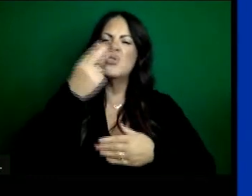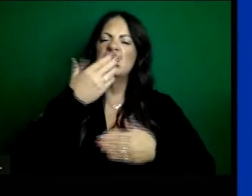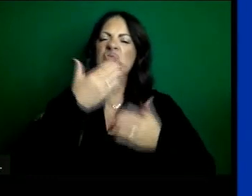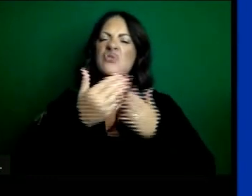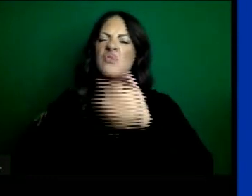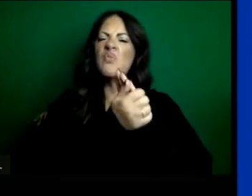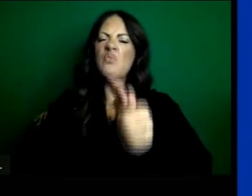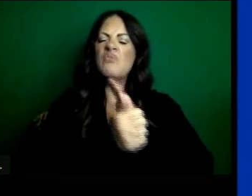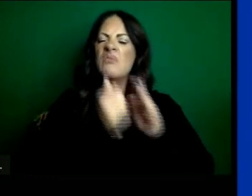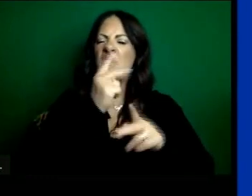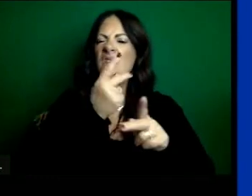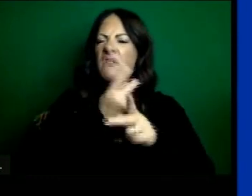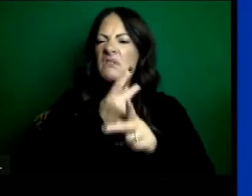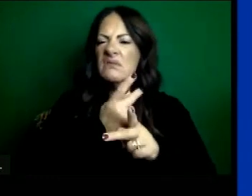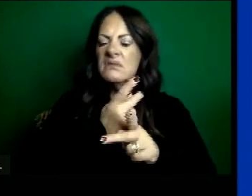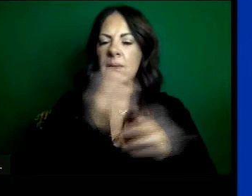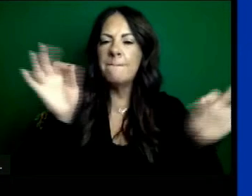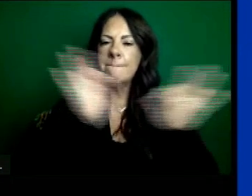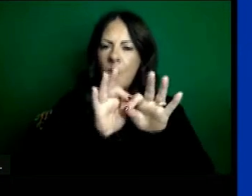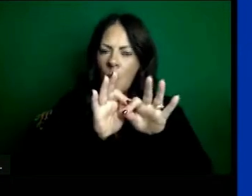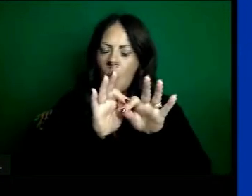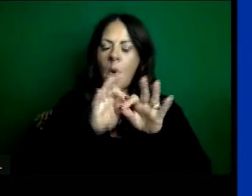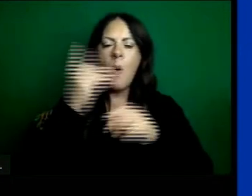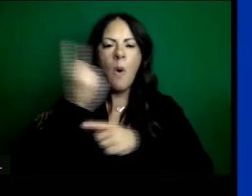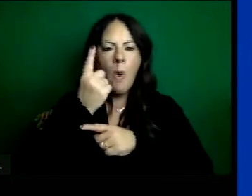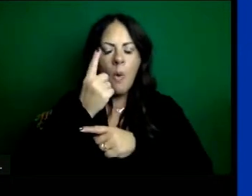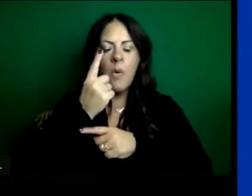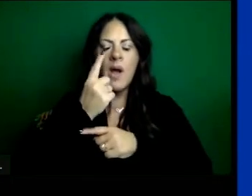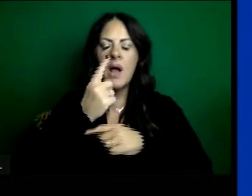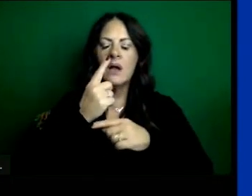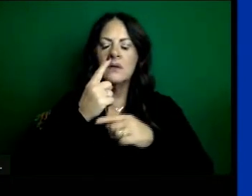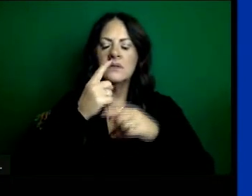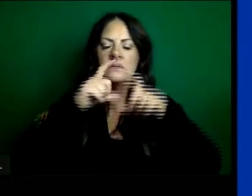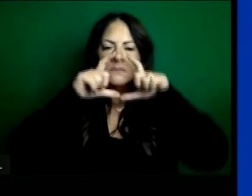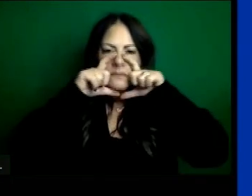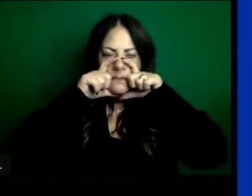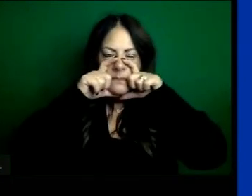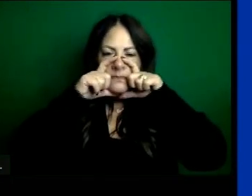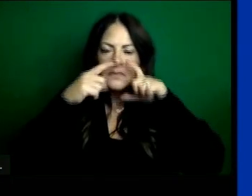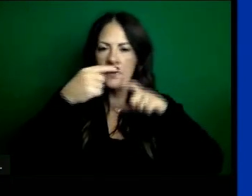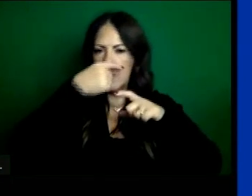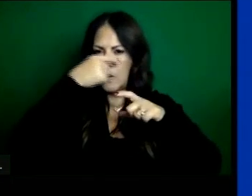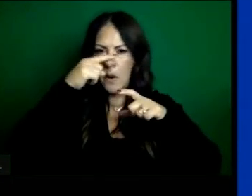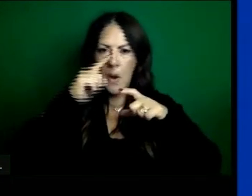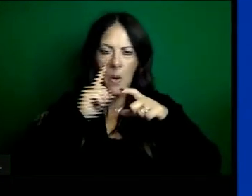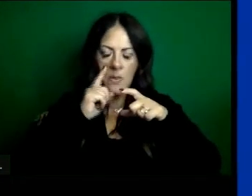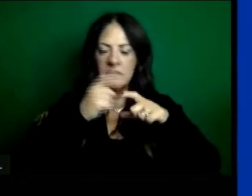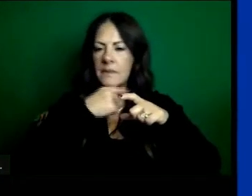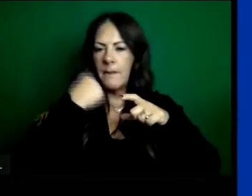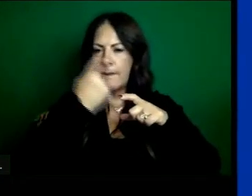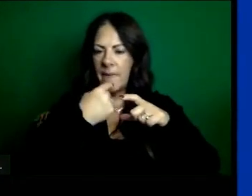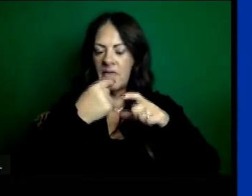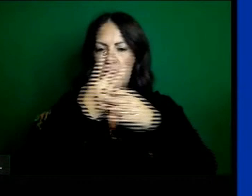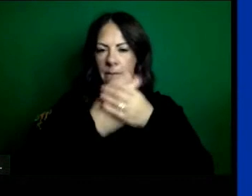OF YOUR MASK AREA. THEN DOING THIS AND WEARING A HIGH QUALITY MASK CONSISTENTLY, OVER YOUR MOUTH AND NOSE WHEN